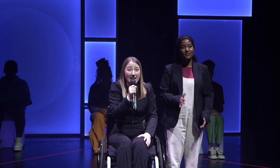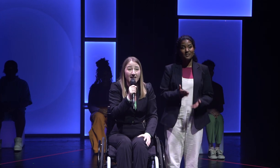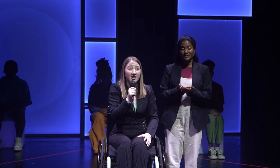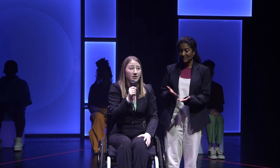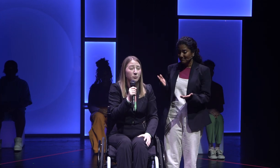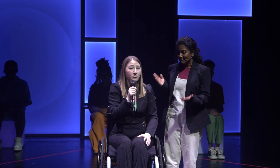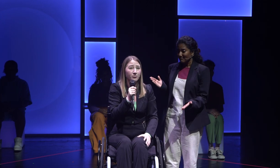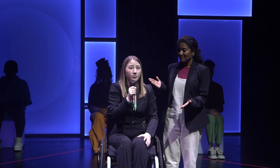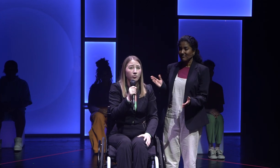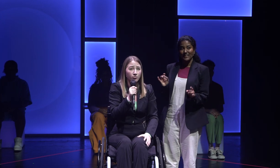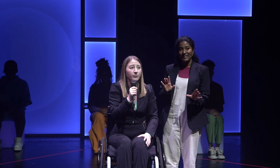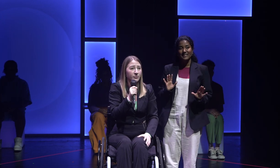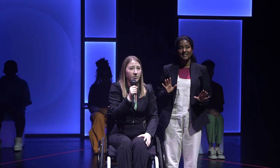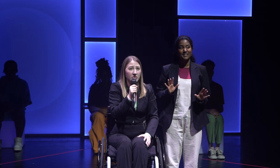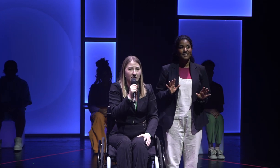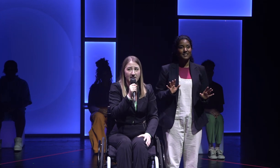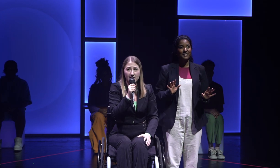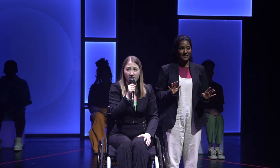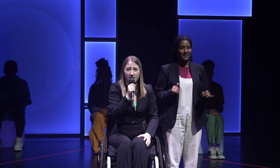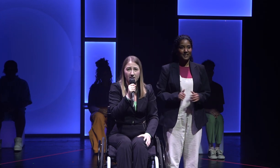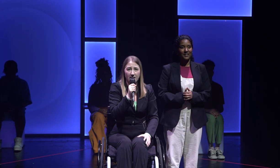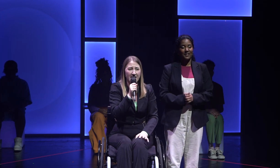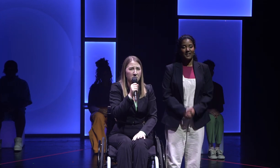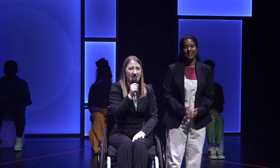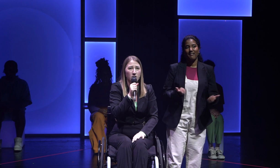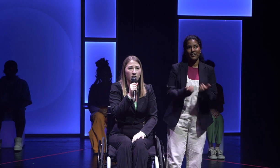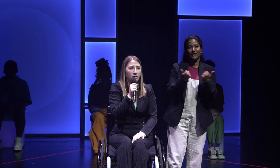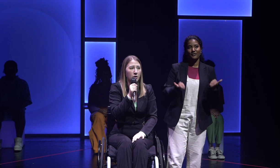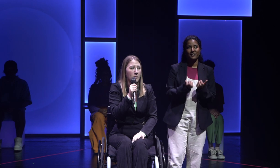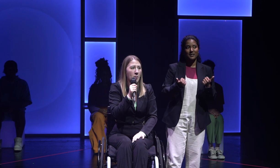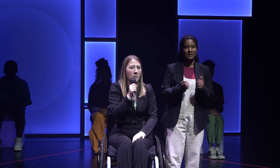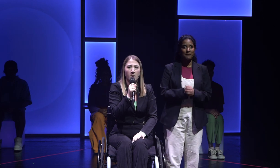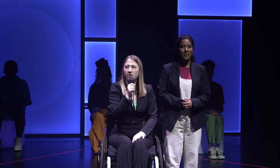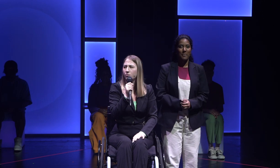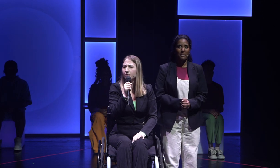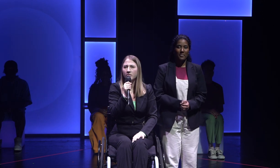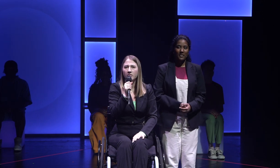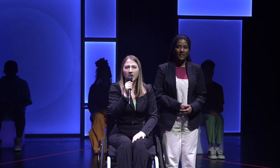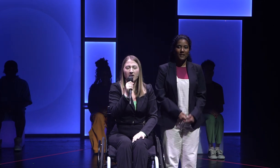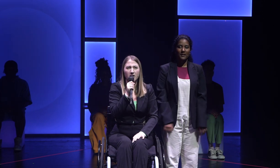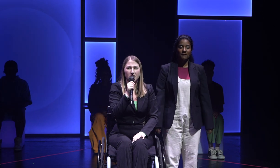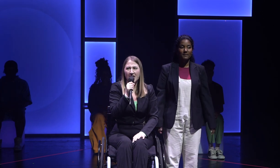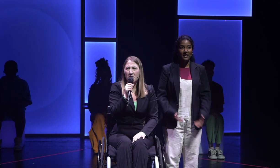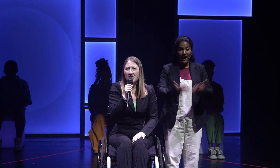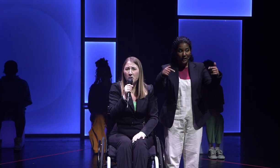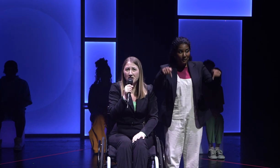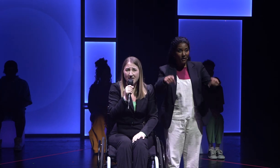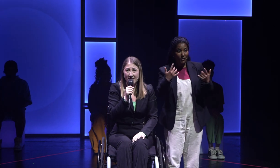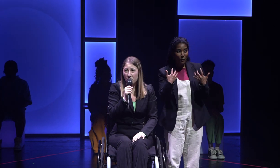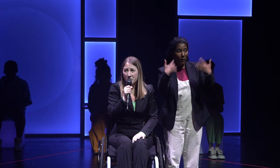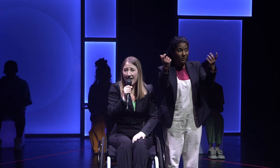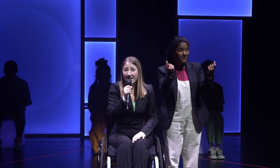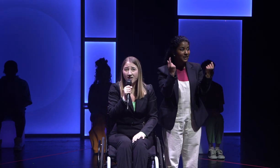me. Right. I think I'm nearly done. Does anyone in the audience get